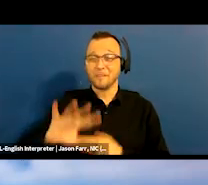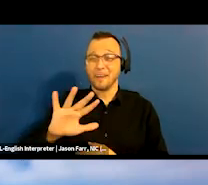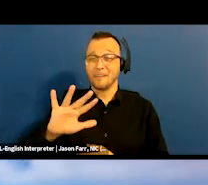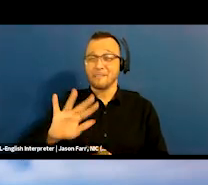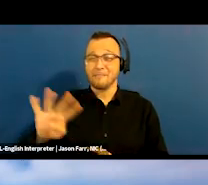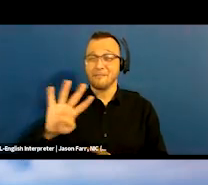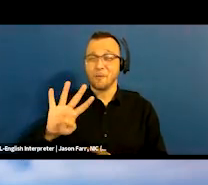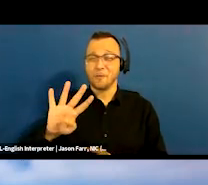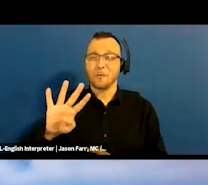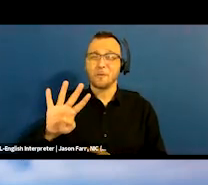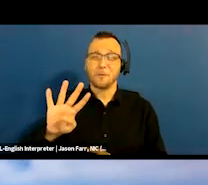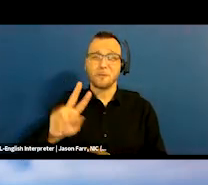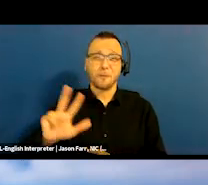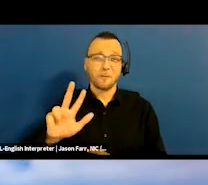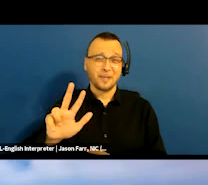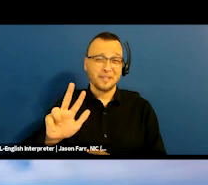So we'll keep it open for just another few seconds.